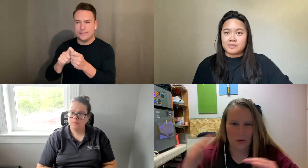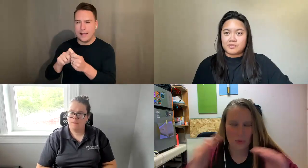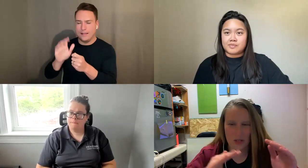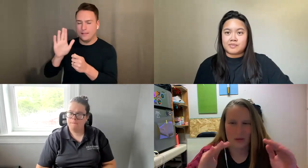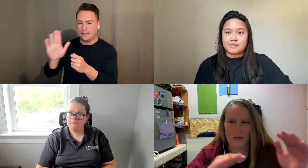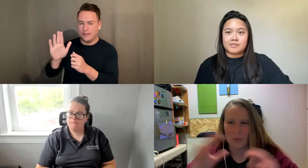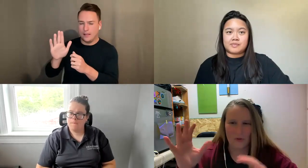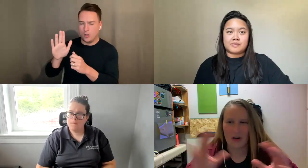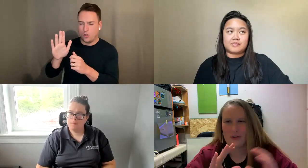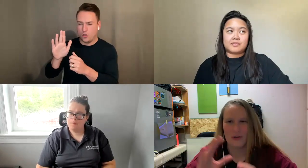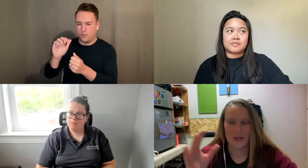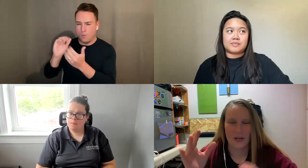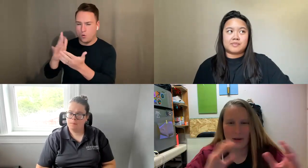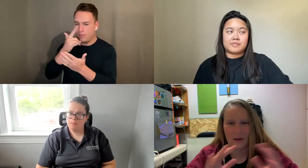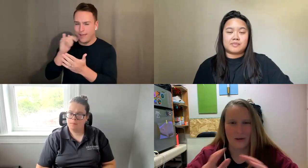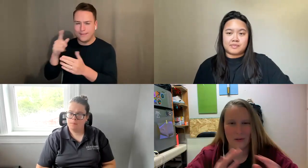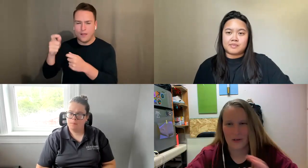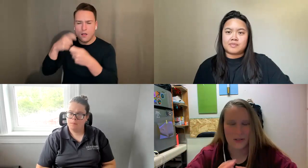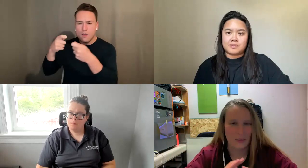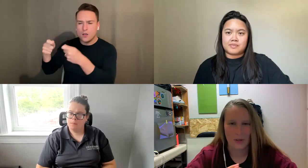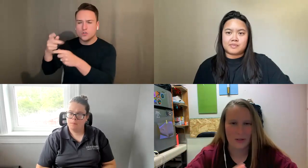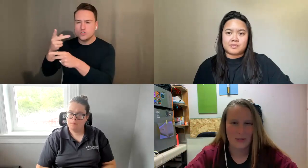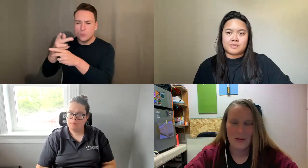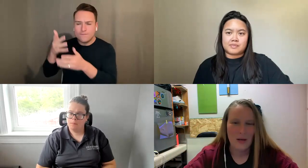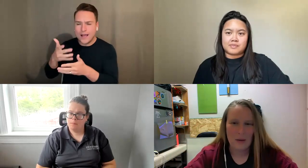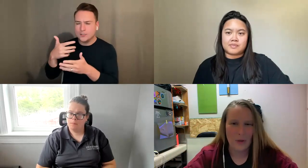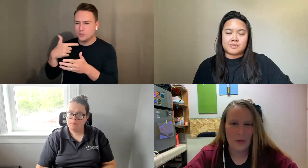They were switching their supervisors and I kind of got lost in the mix.